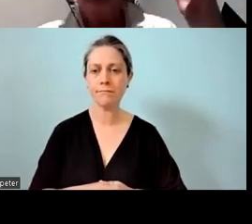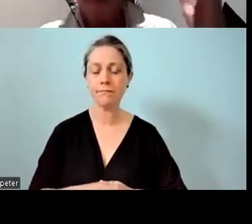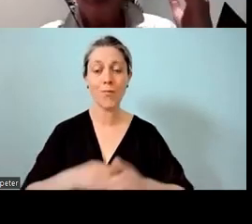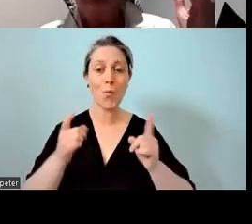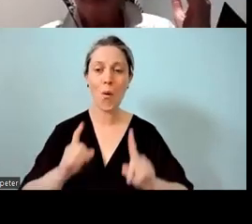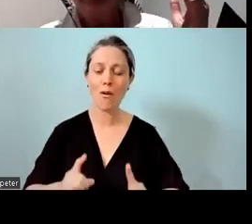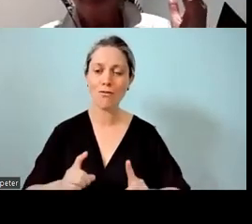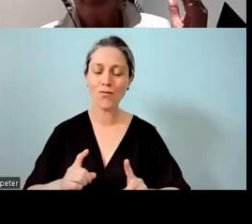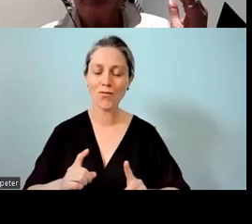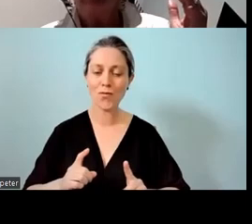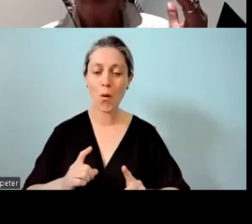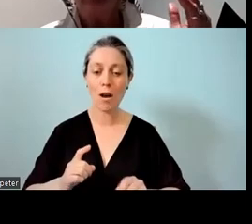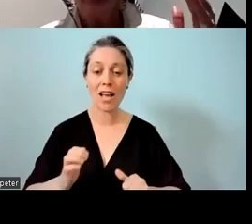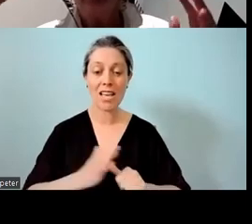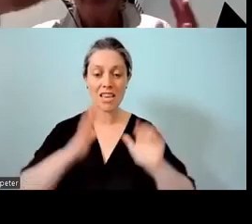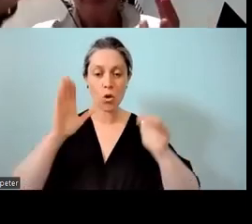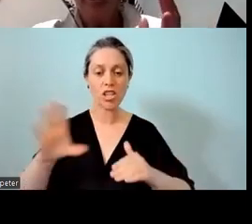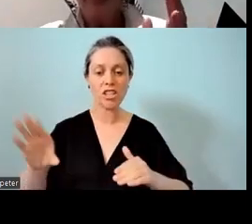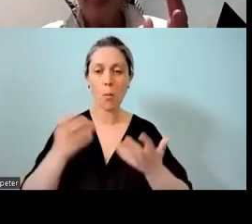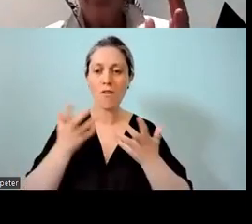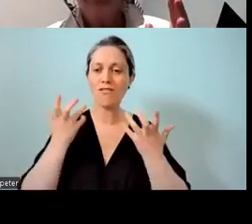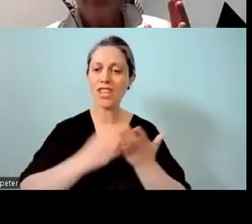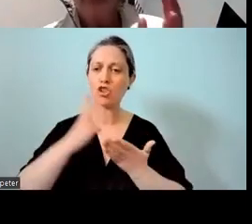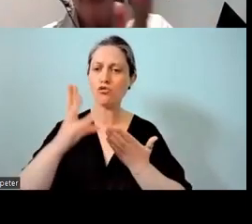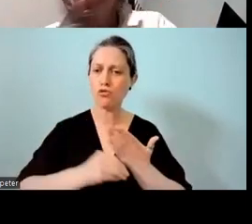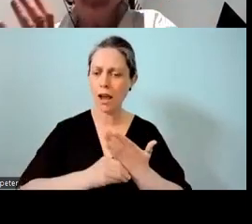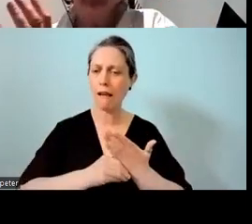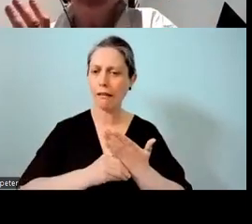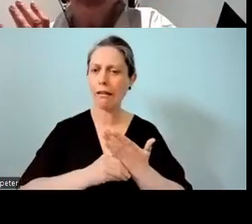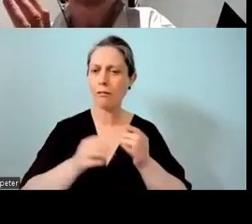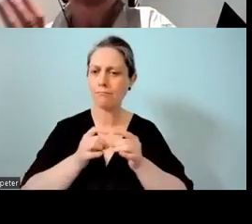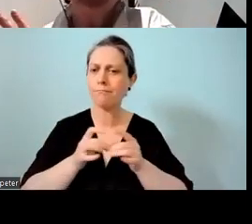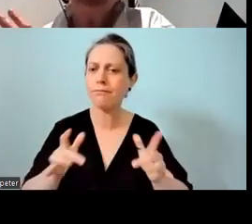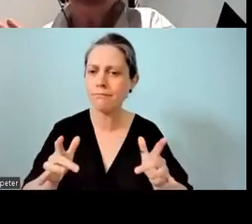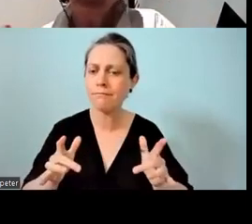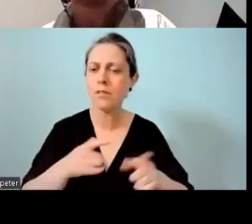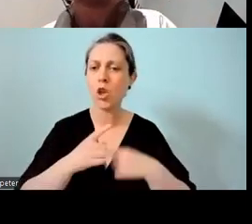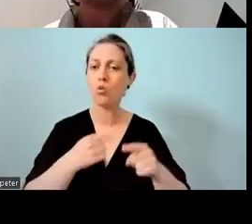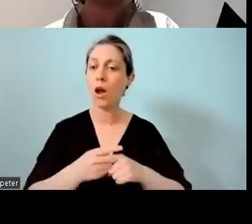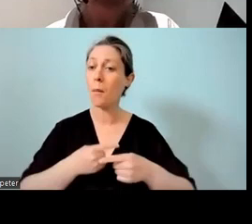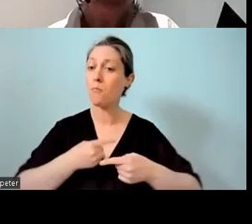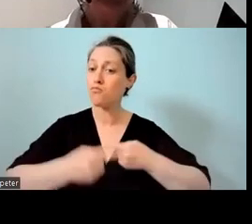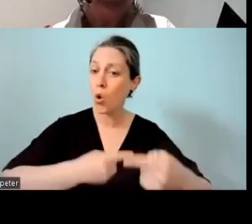within Mātaiaho, particularly around progress, and also the essential pedagogies.